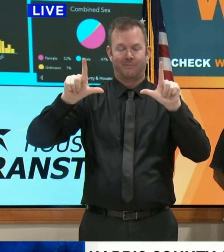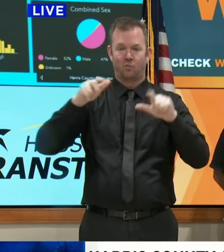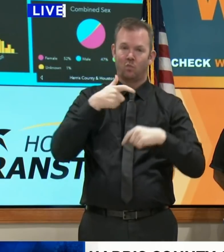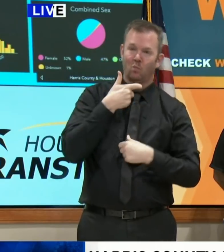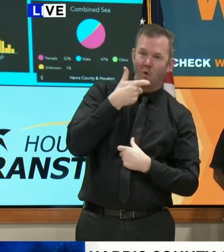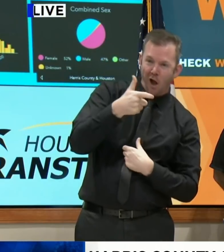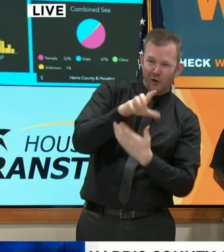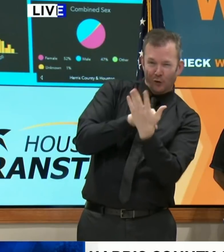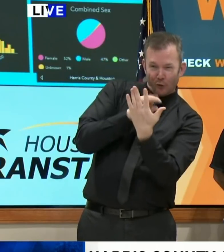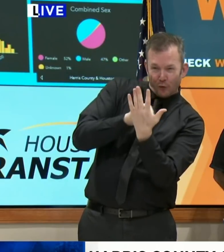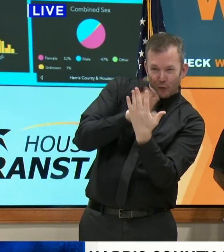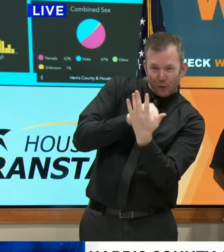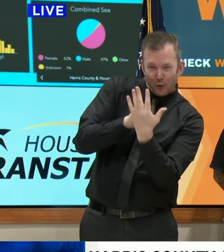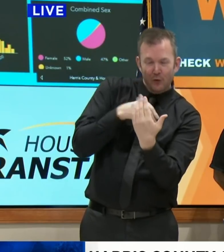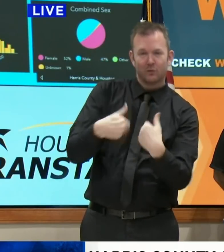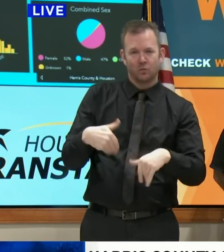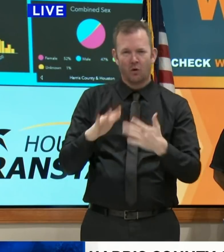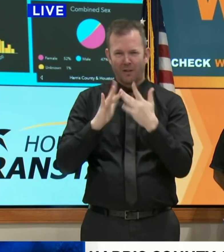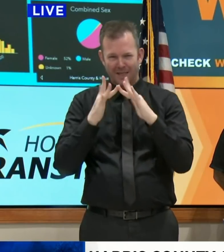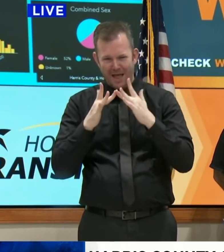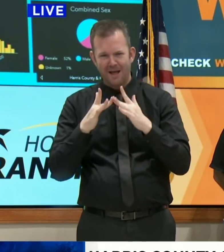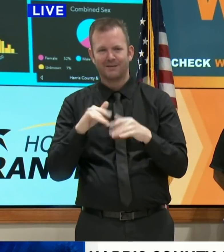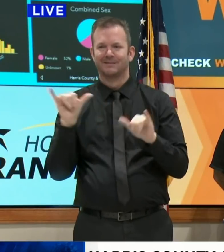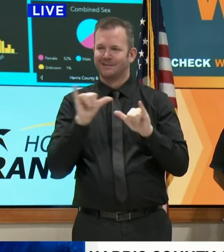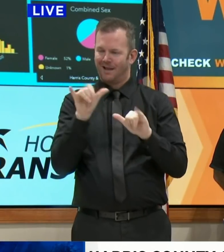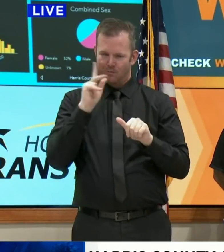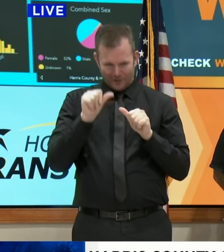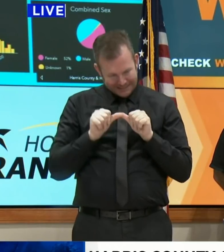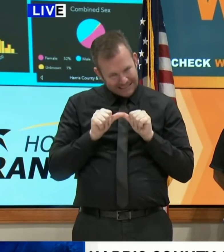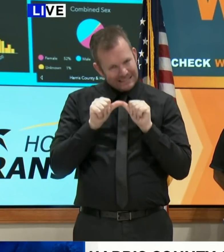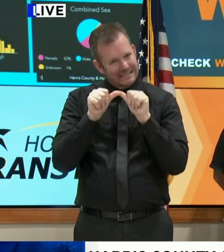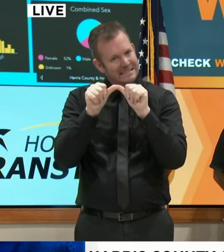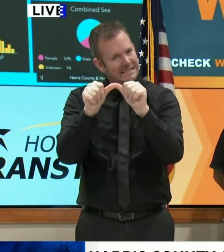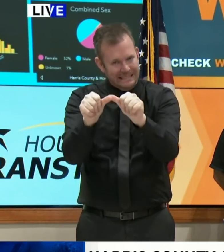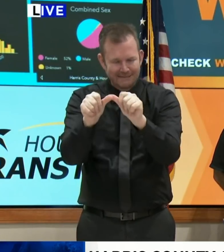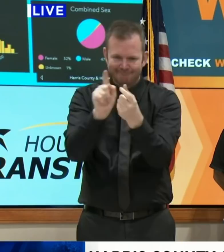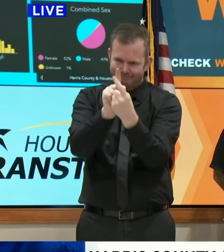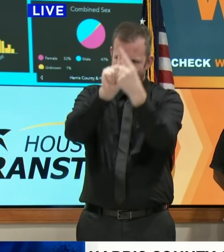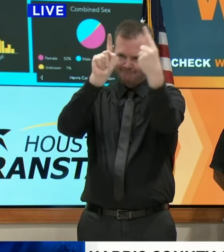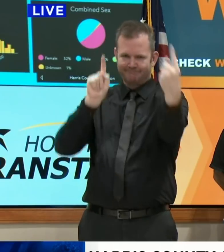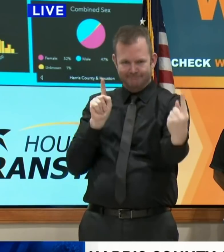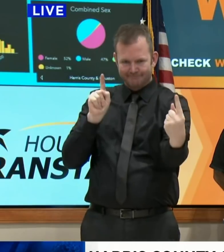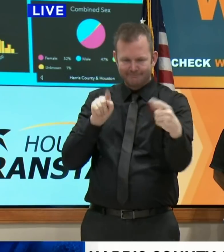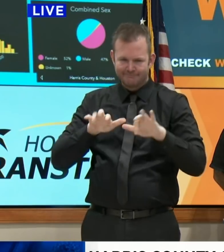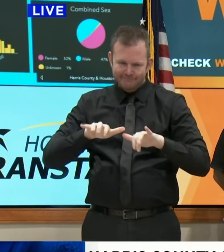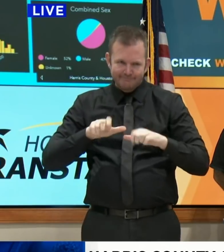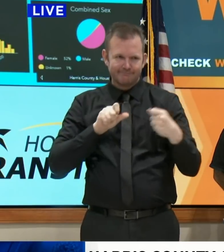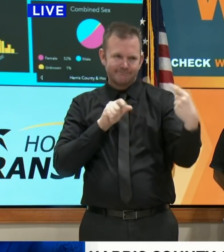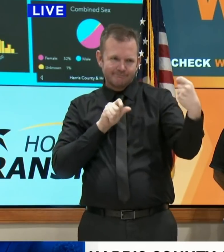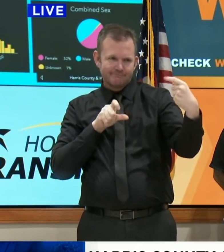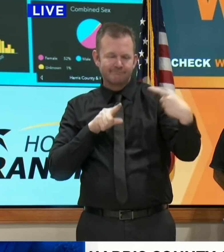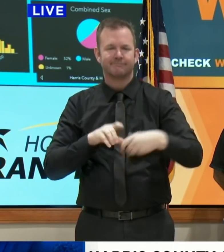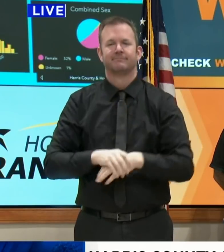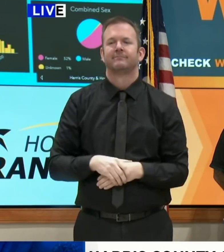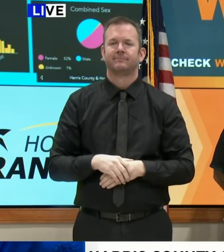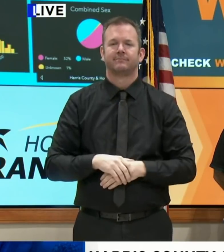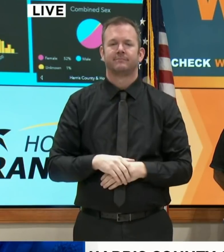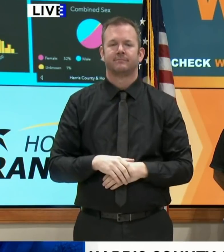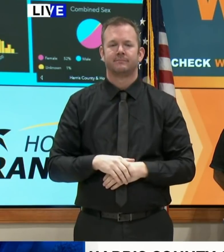there be adequate access to education to the Internet for education to the Internet for example for children who eat example for children who eat continue learning online continue learning online because we know that even when